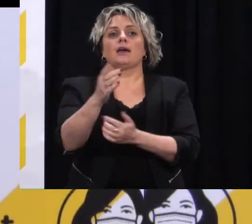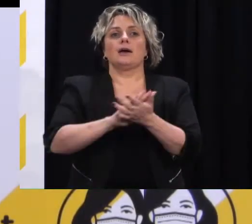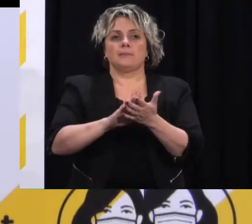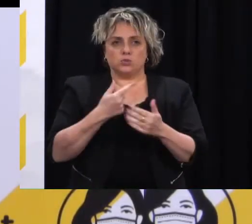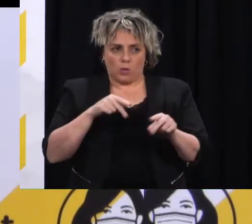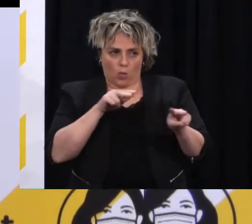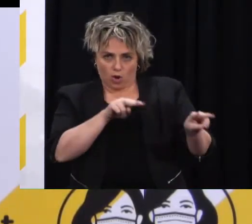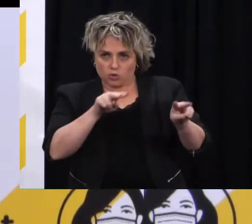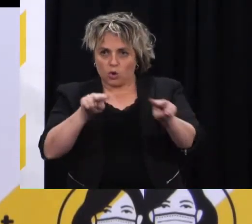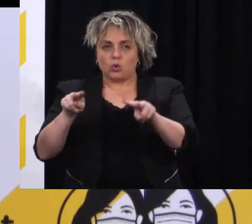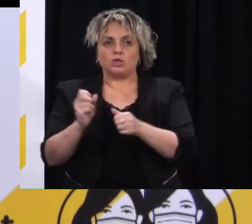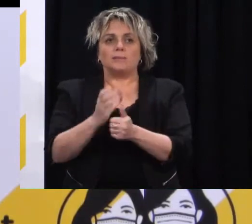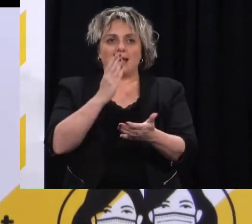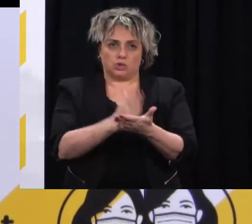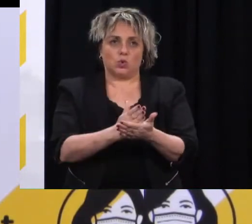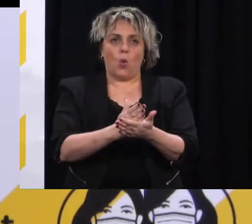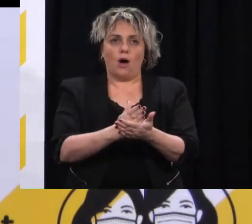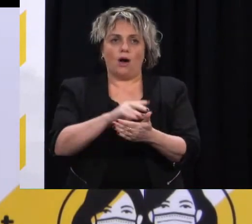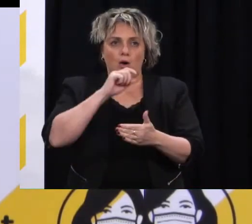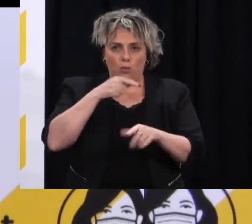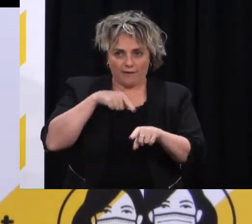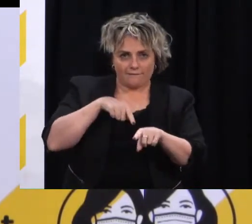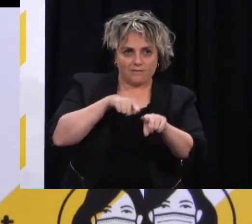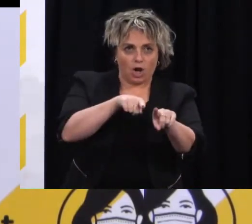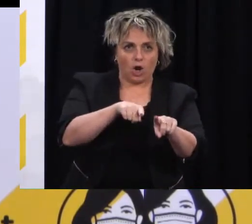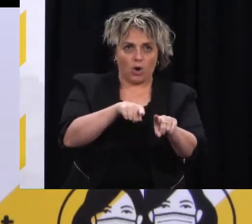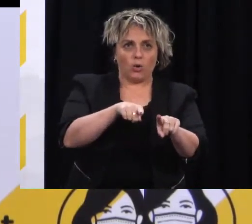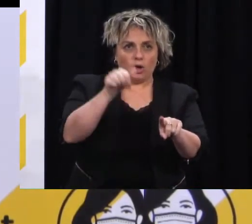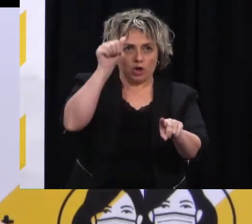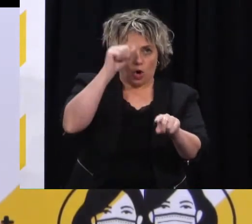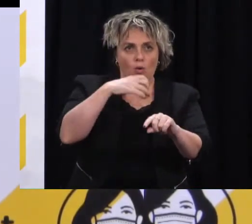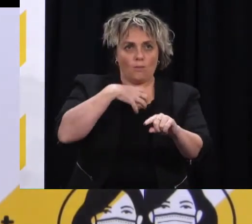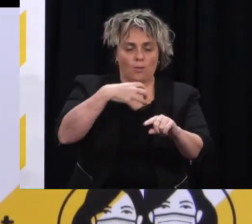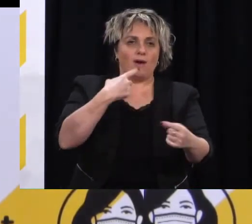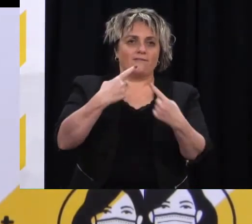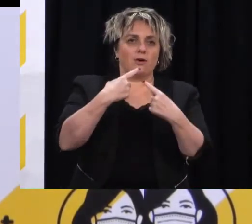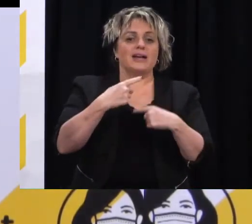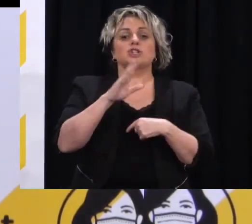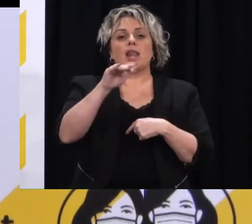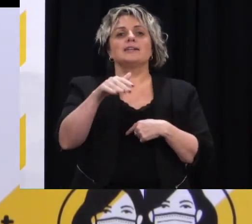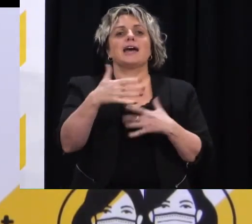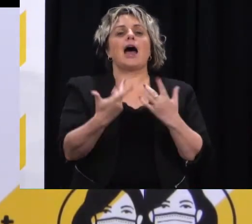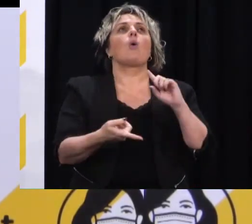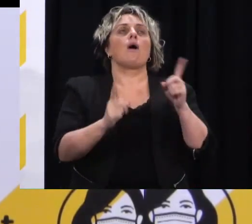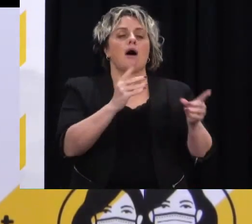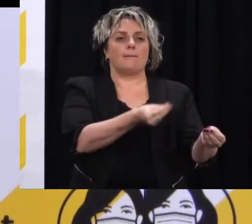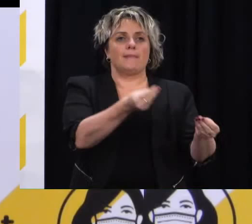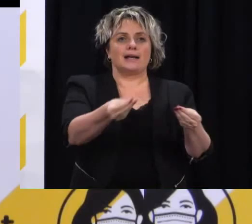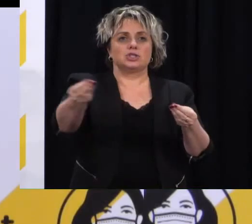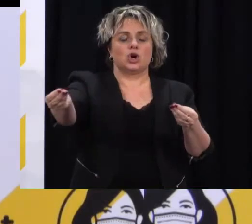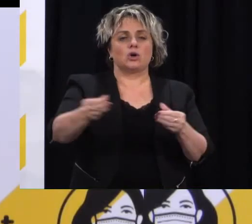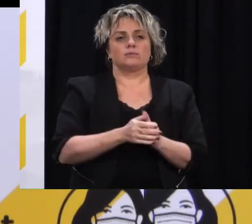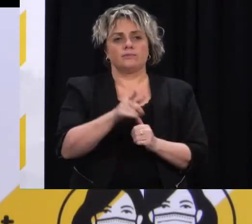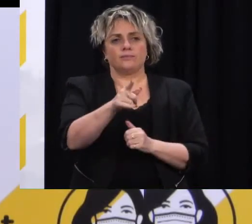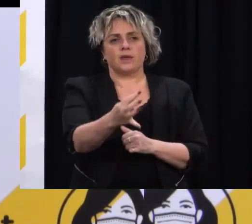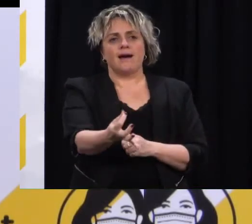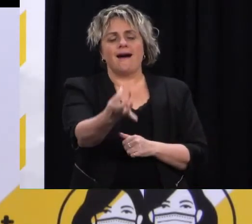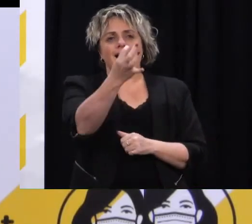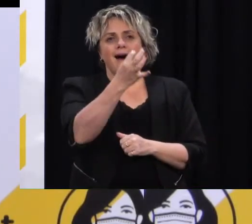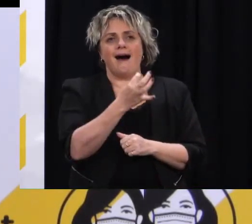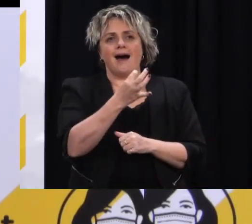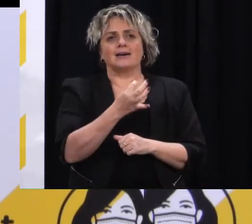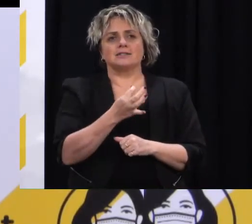additional cases in the